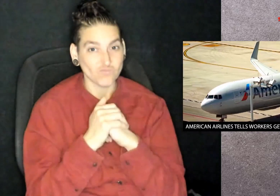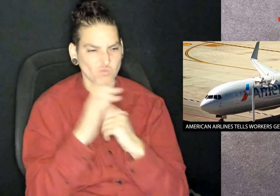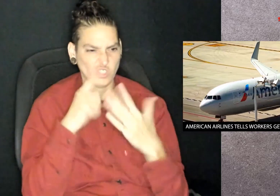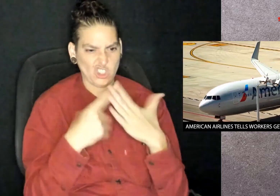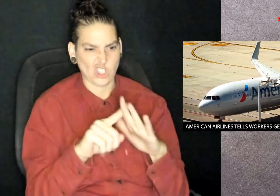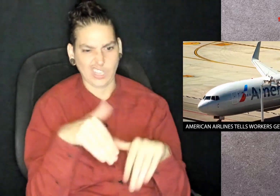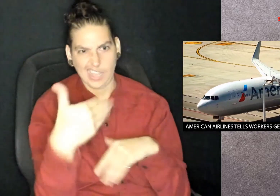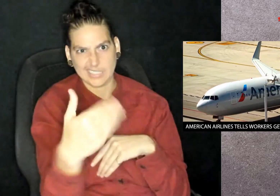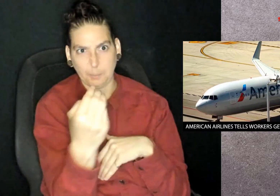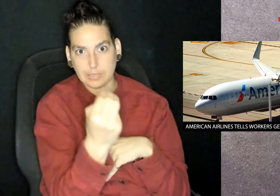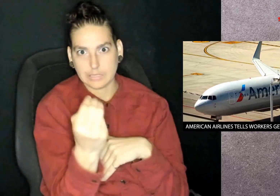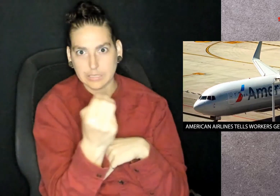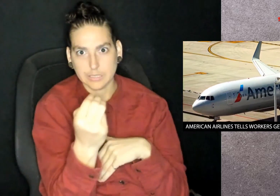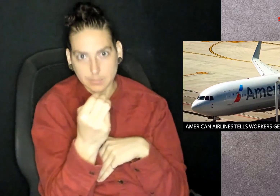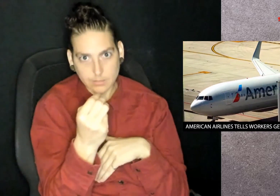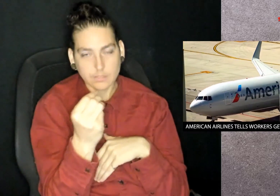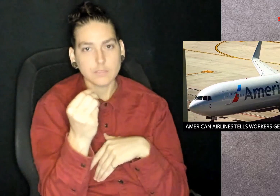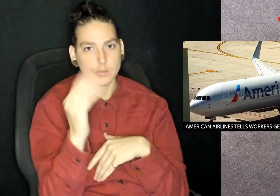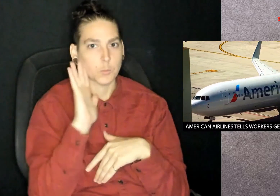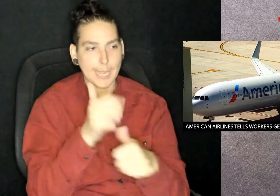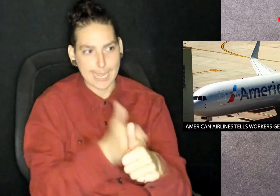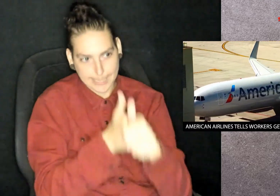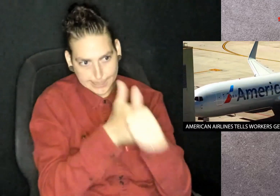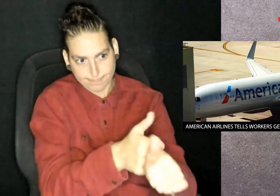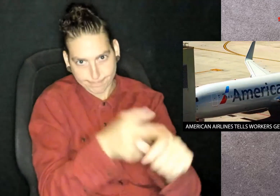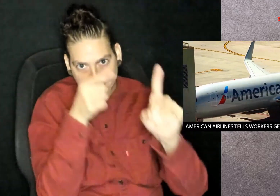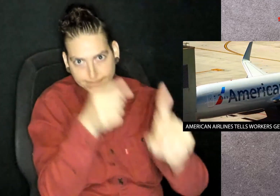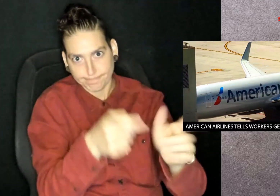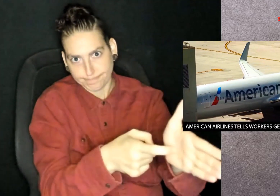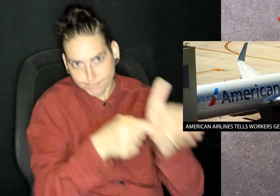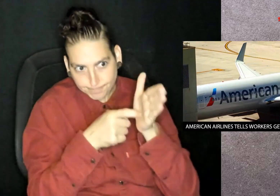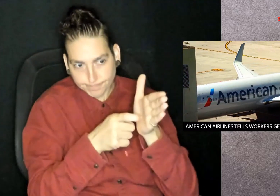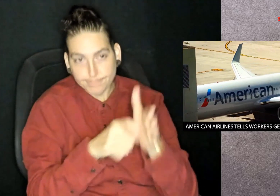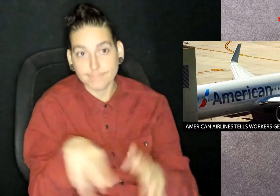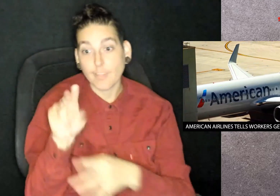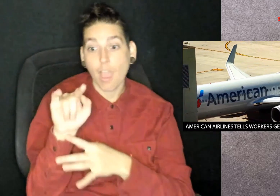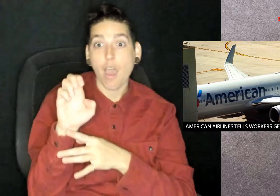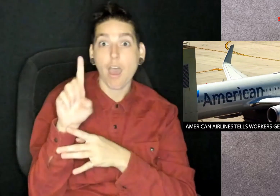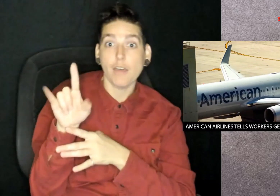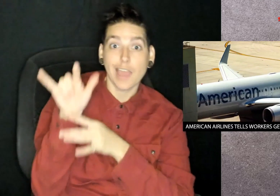Southwest Airlines also said Monday it would comply with the mandate